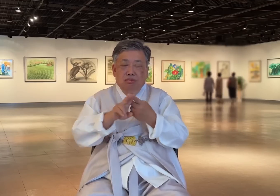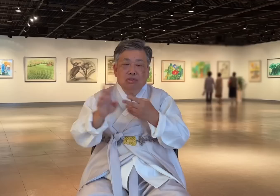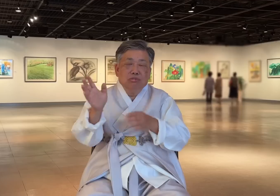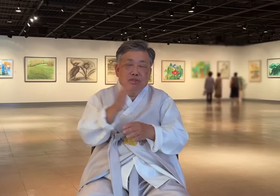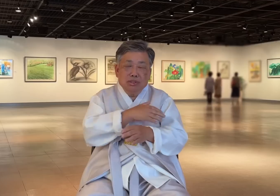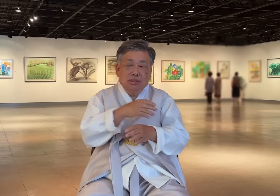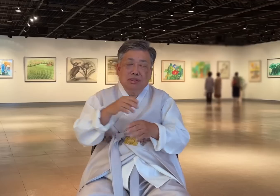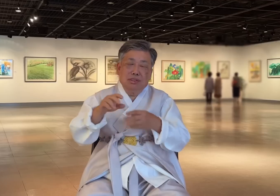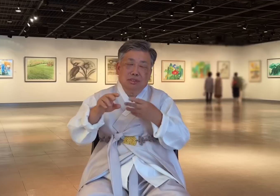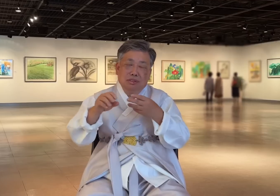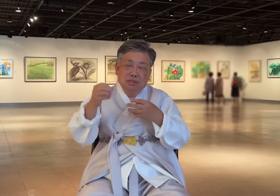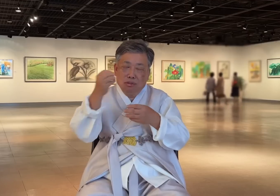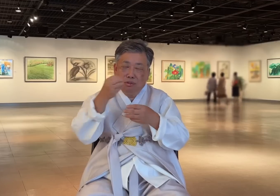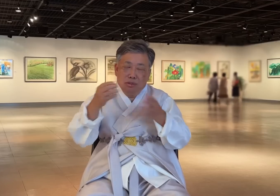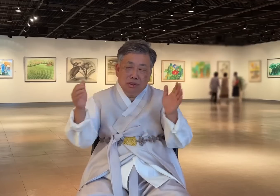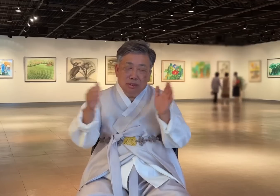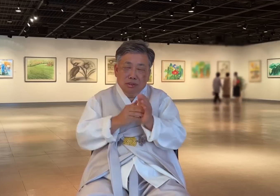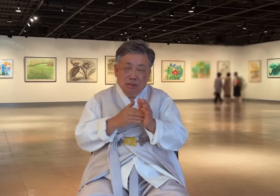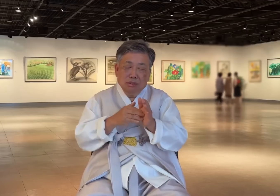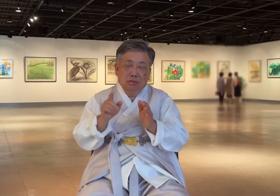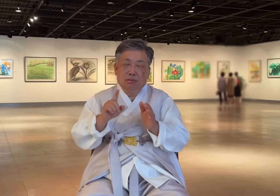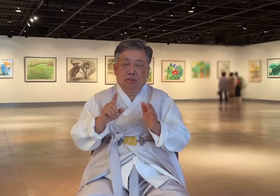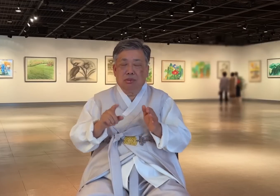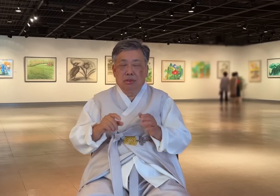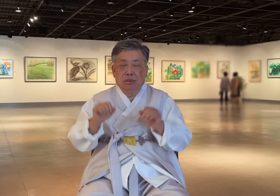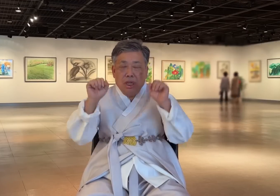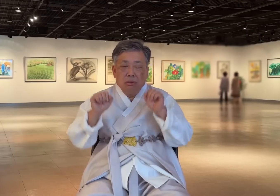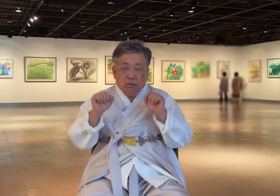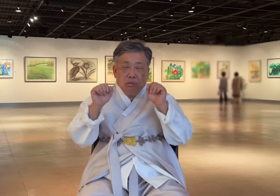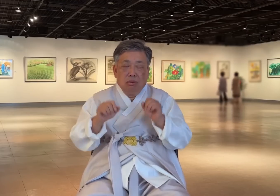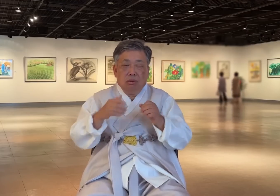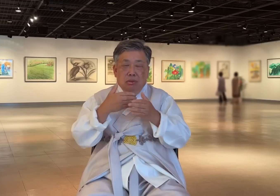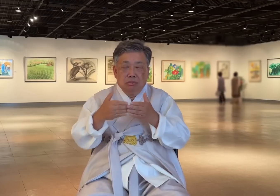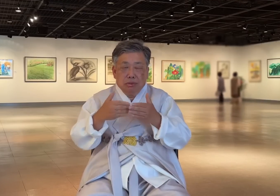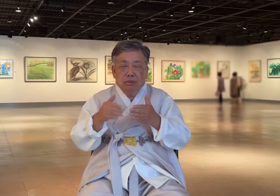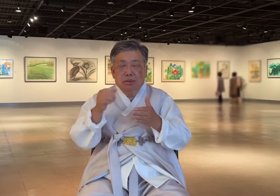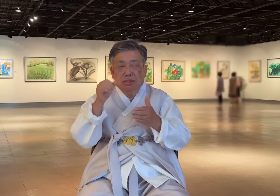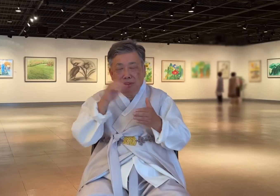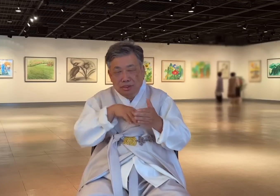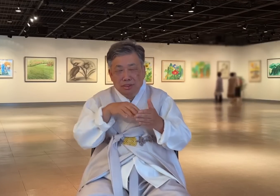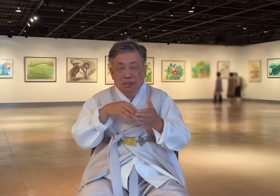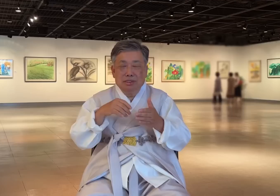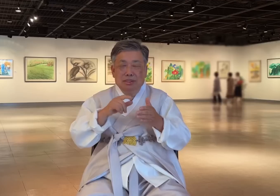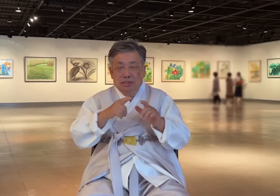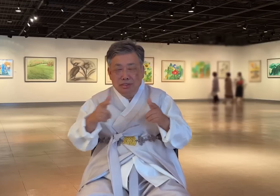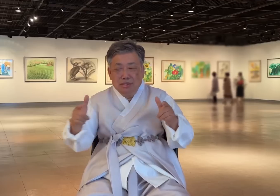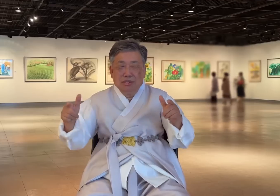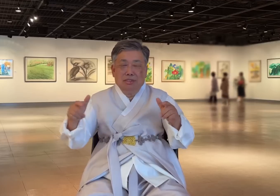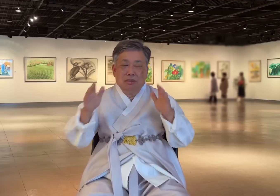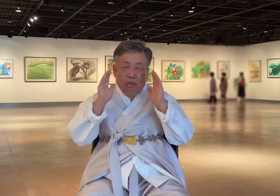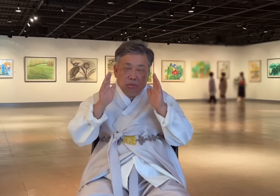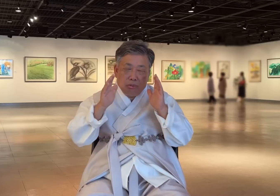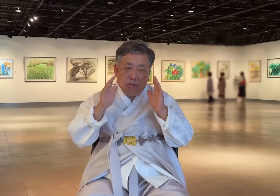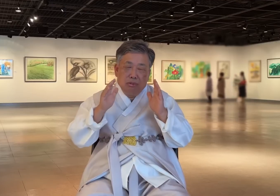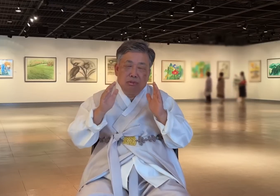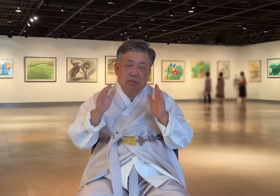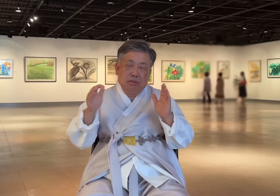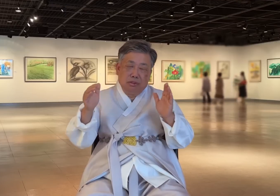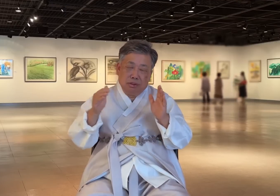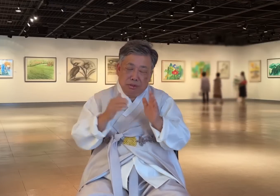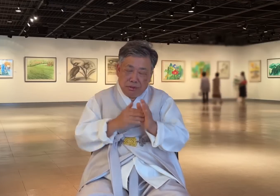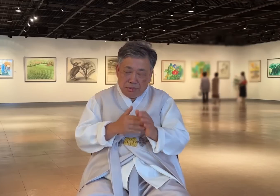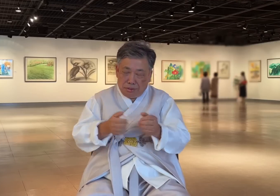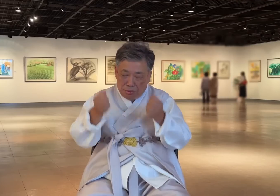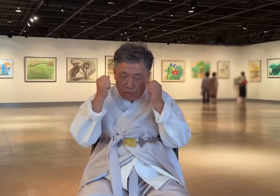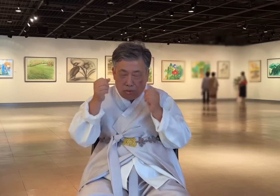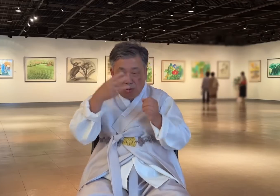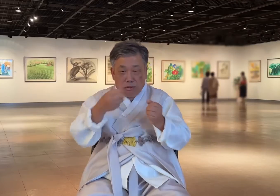From middle school to high school, I studied various subjects such as physical education and art and graduated.